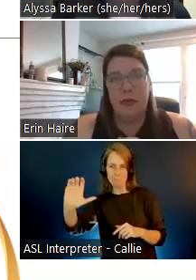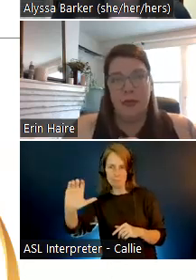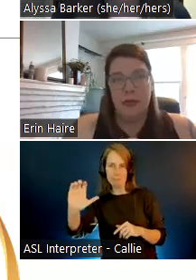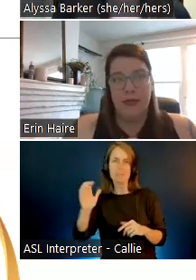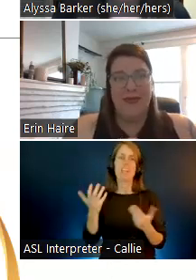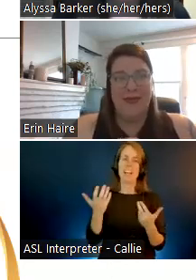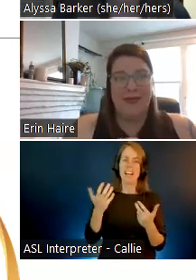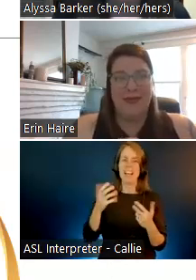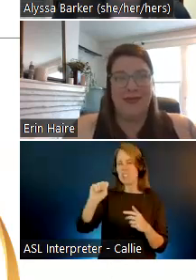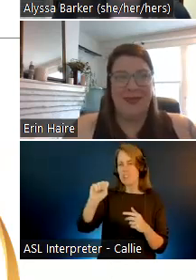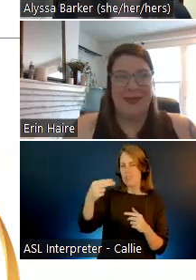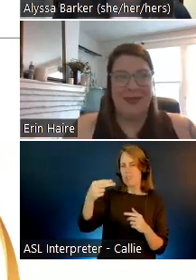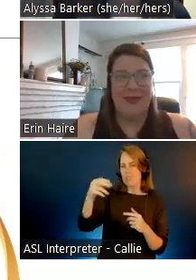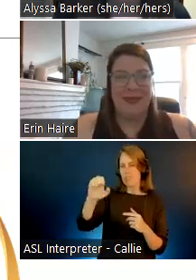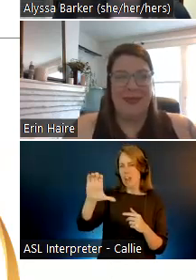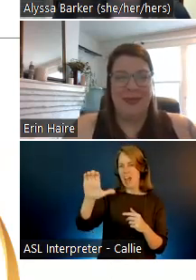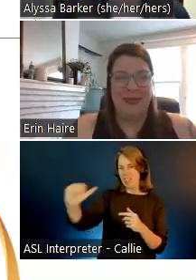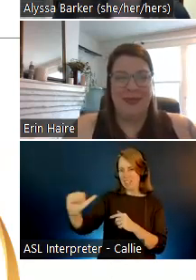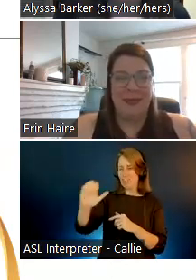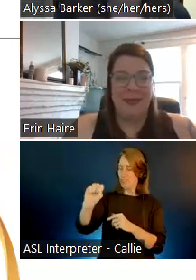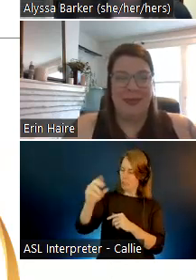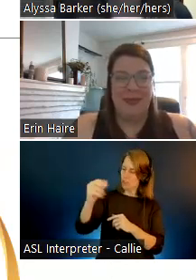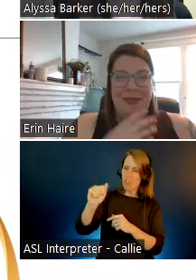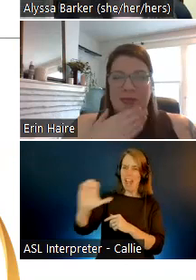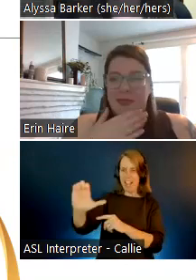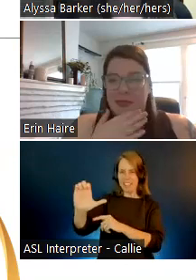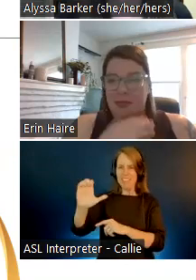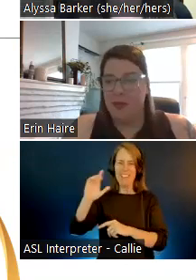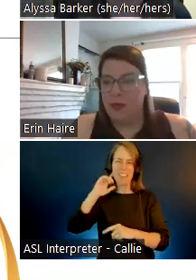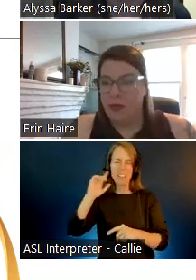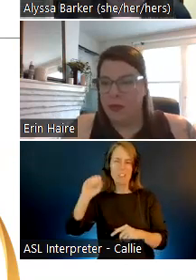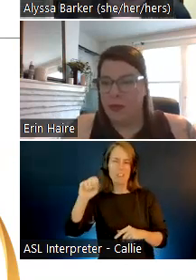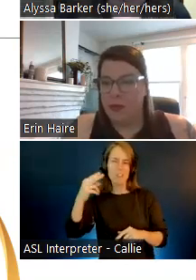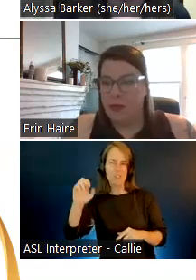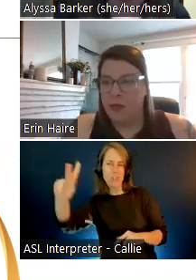you might hear me say SCGAC we were created by the general assembly in 1972